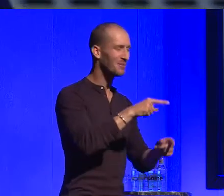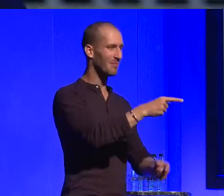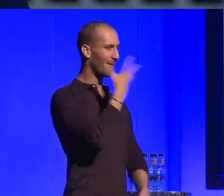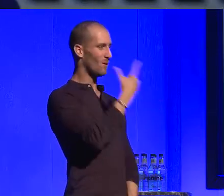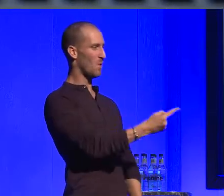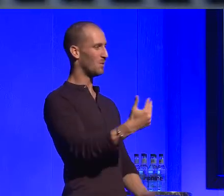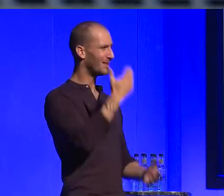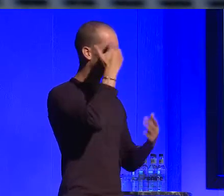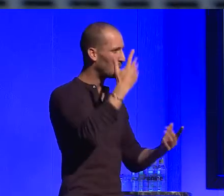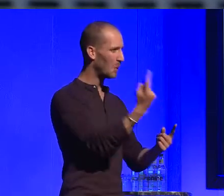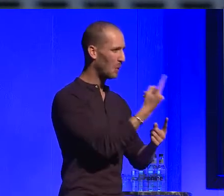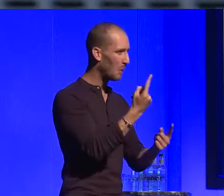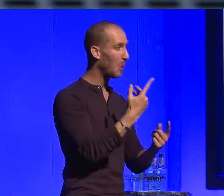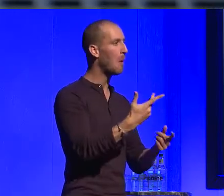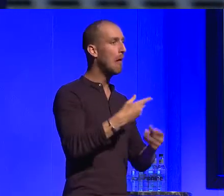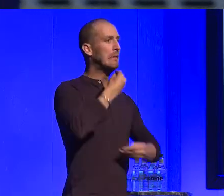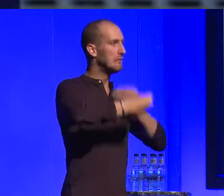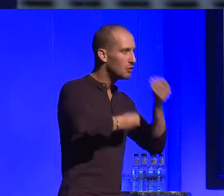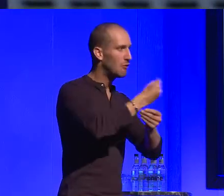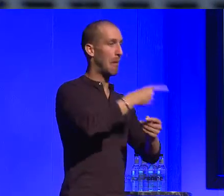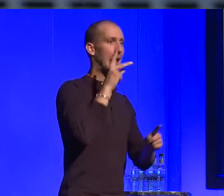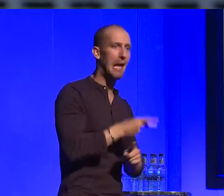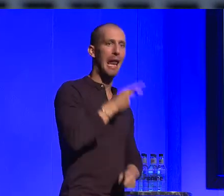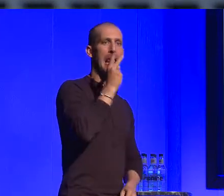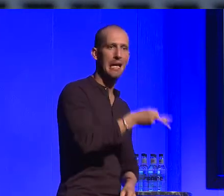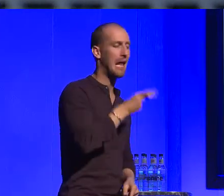re-describe themselves -- an NHS that does not remember who they are, something that